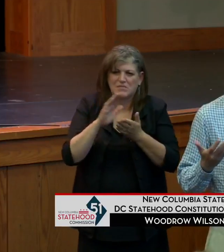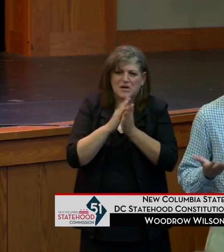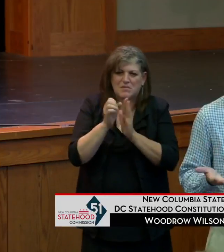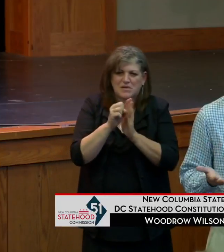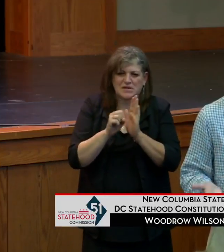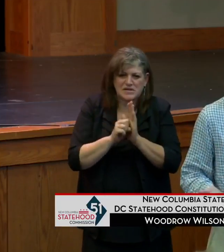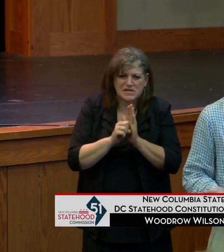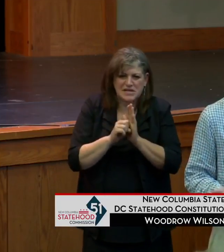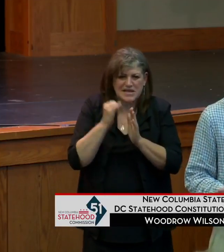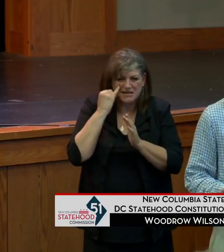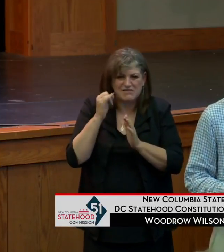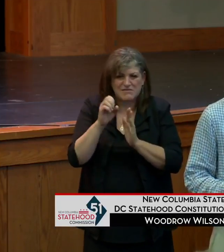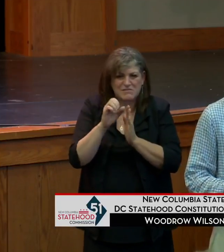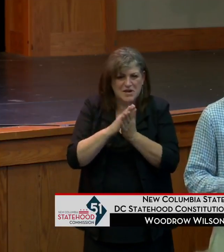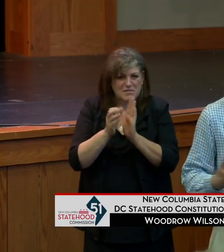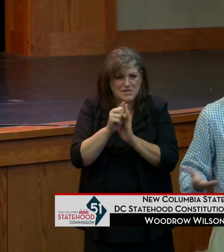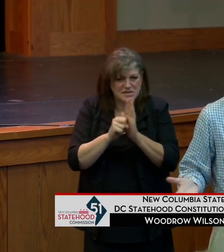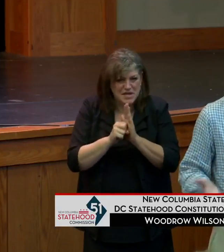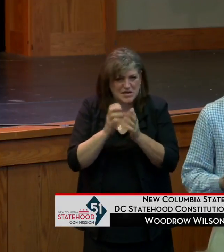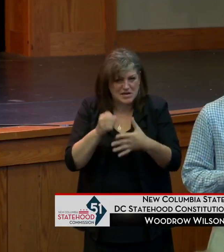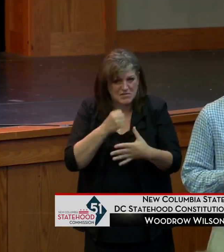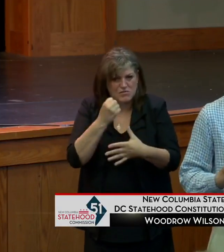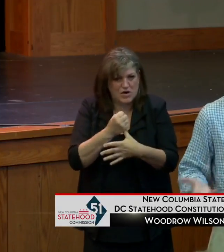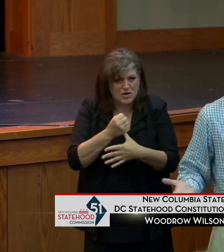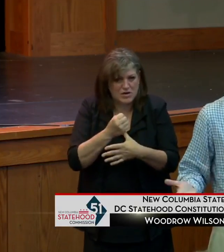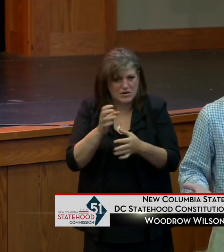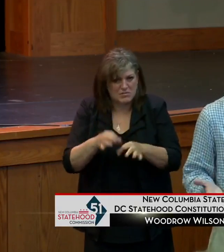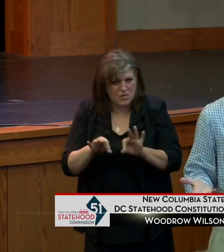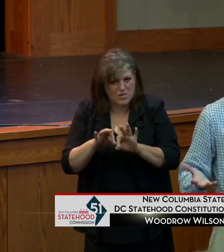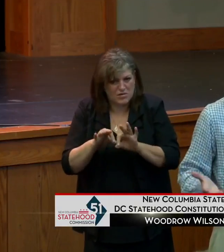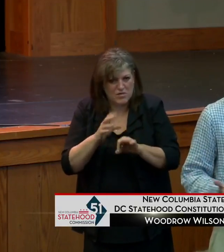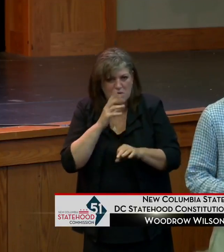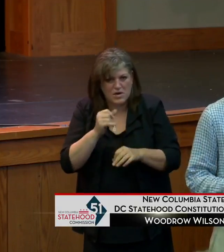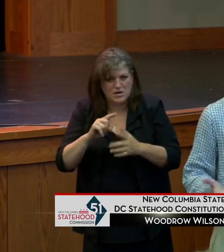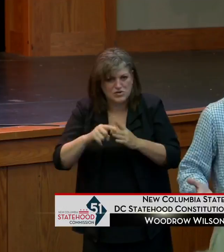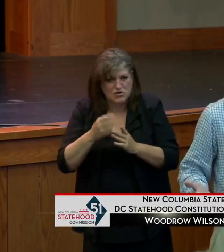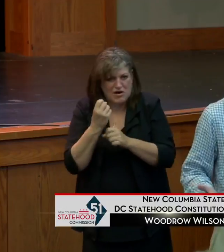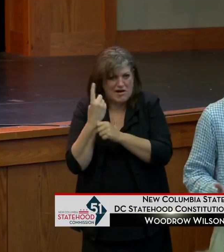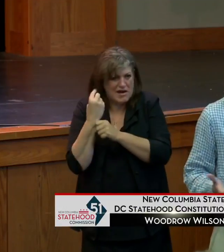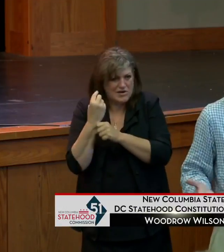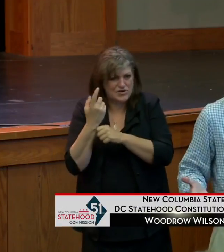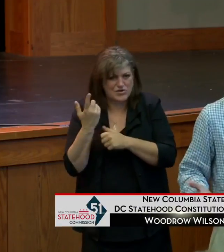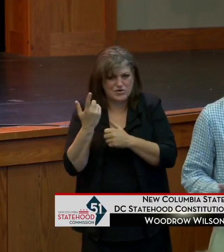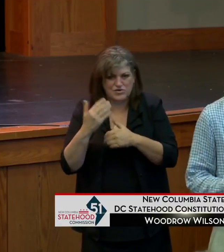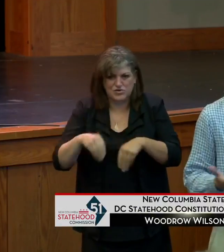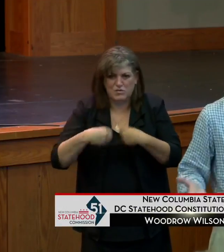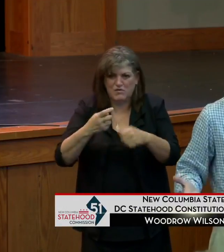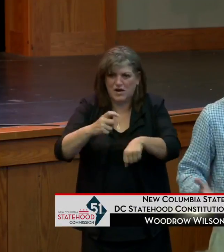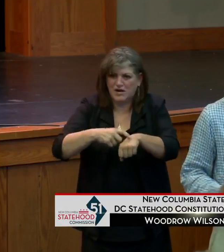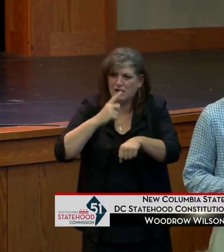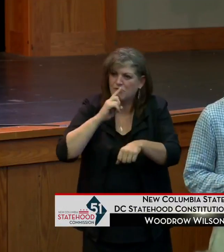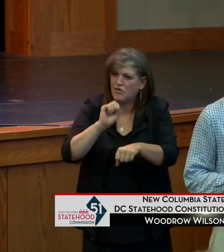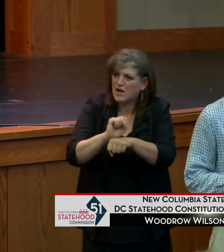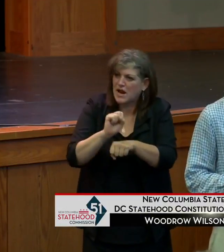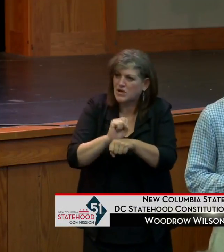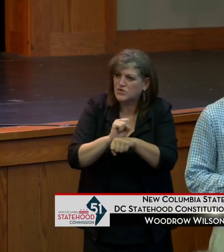BEGUN LAST YEAR TO PROVIDE SOME TIME FOR AN ACTUAL CONSIDERATION